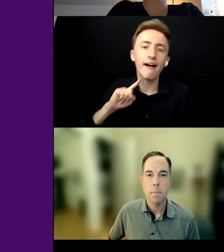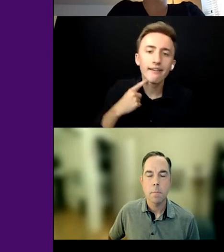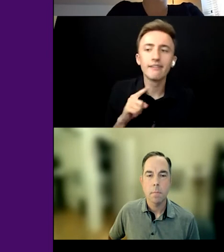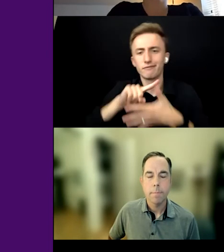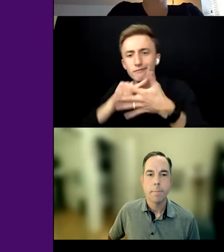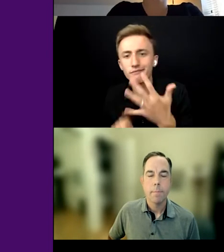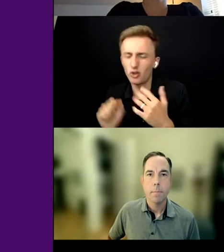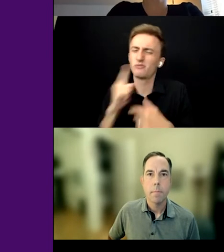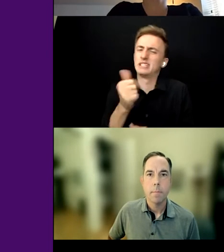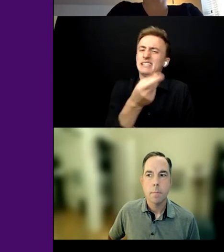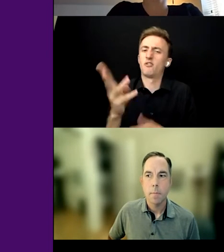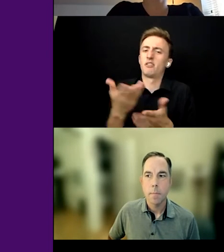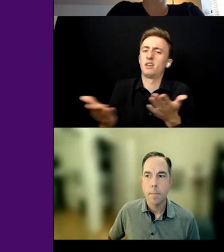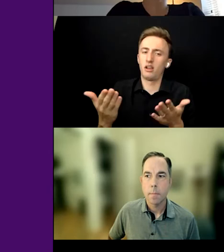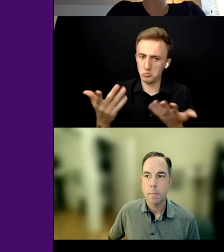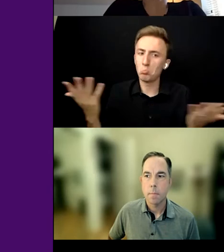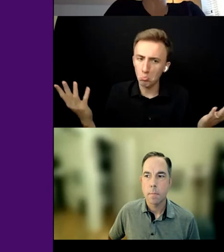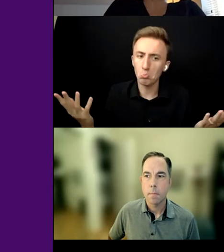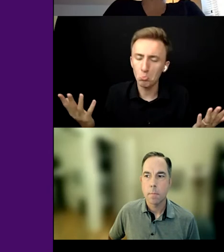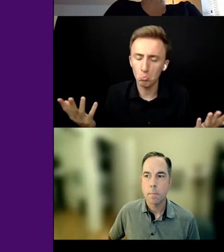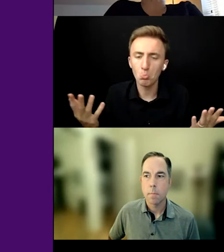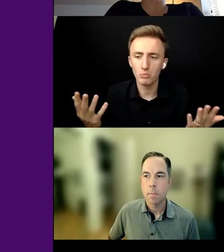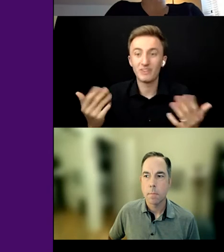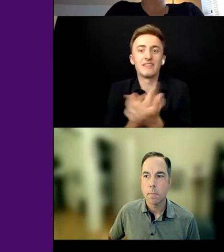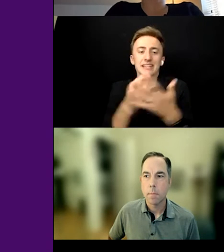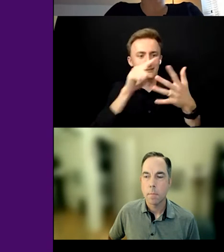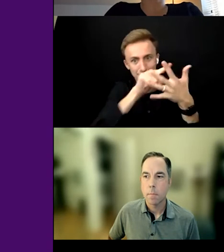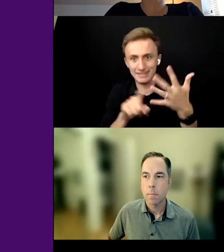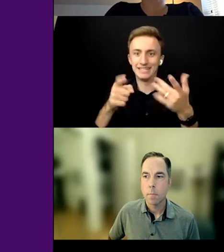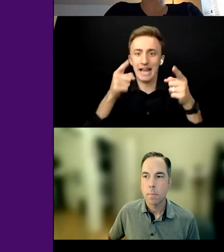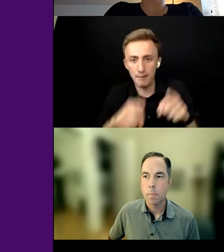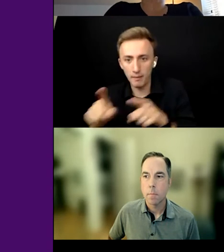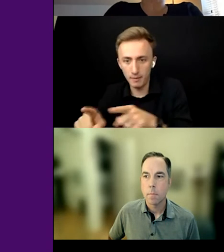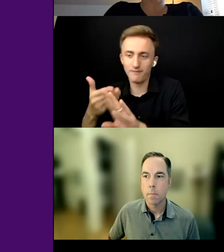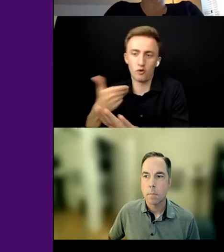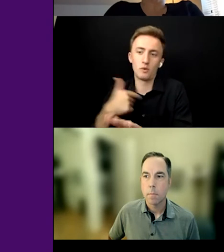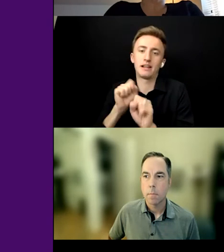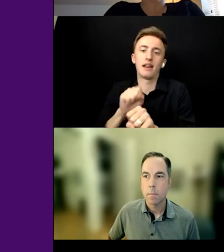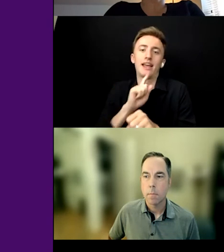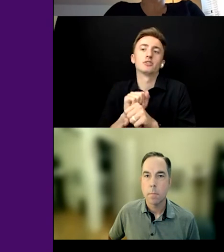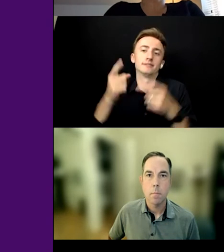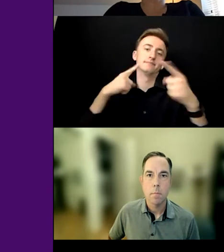things that you need to all happen before we can realize that. But the pieces are there, it's just